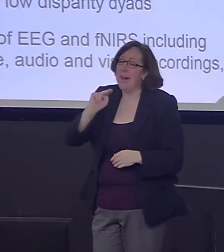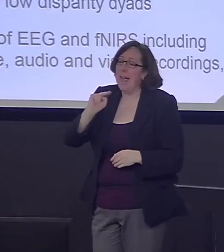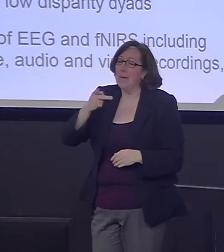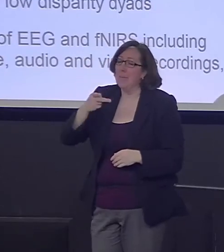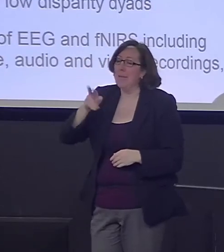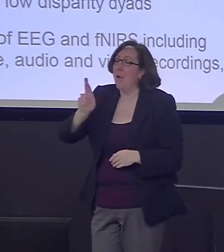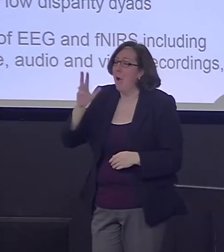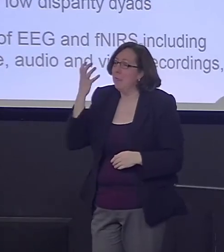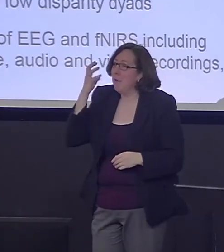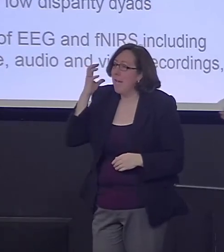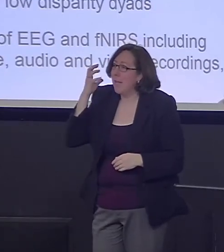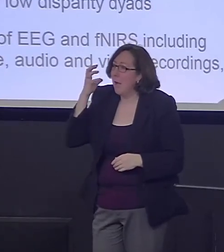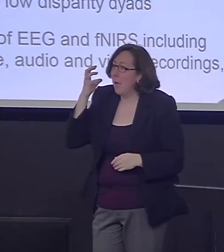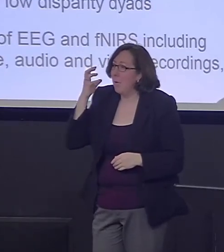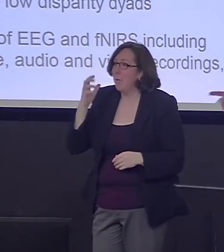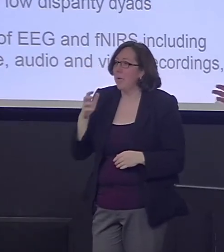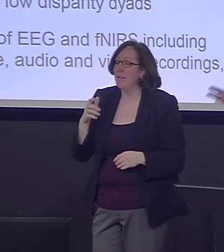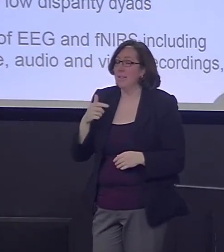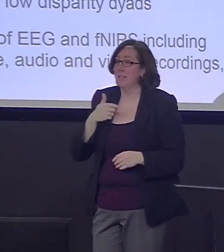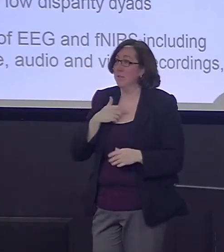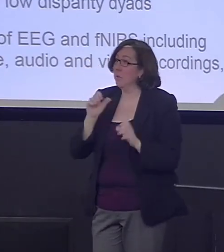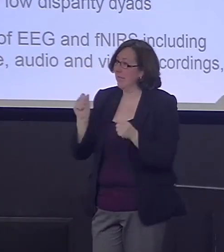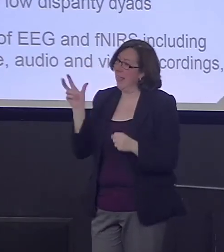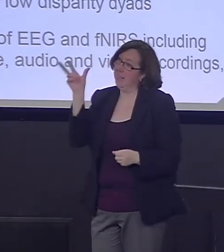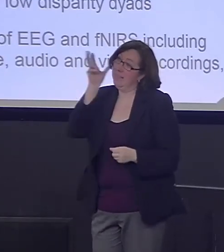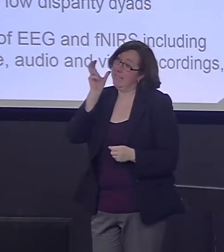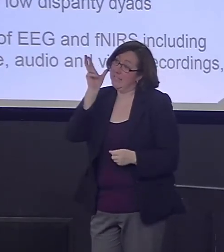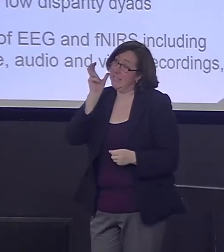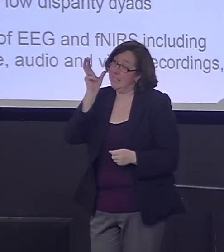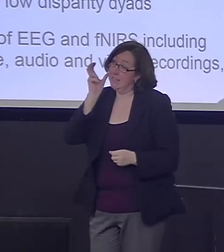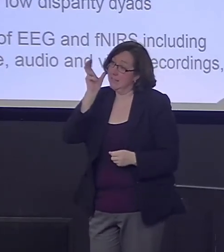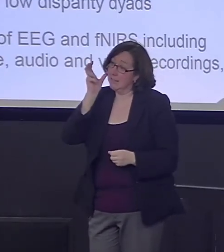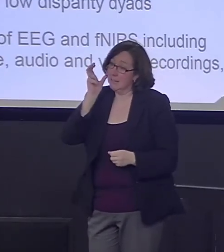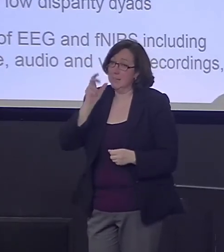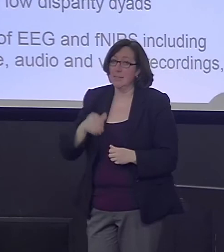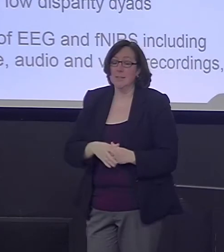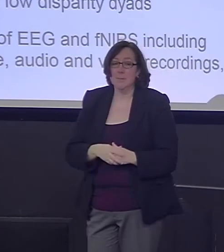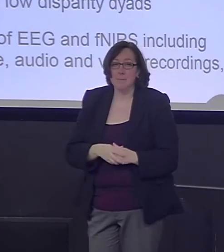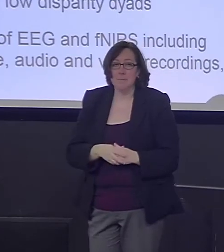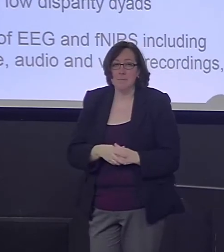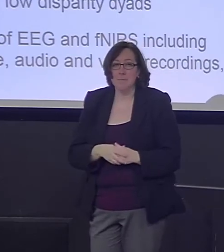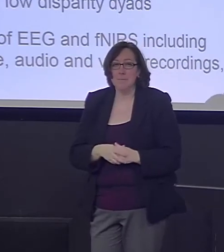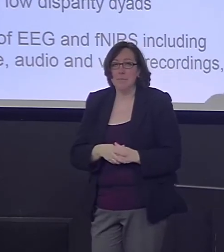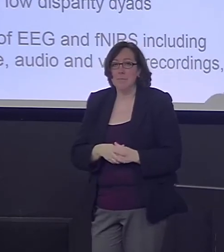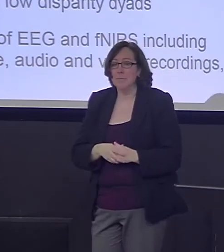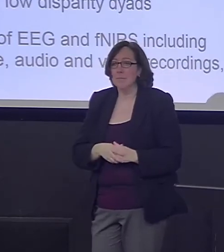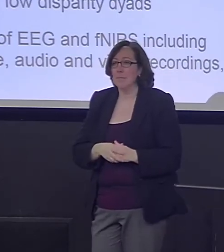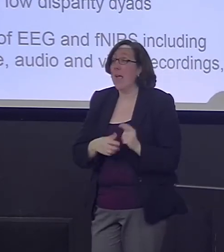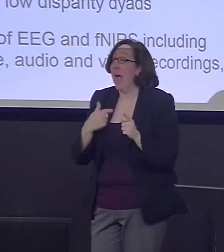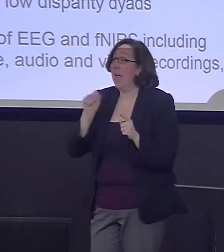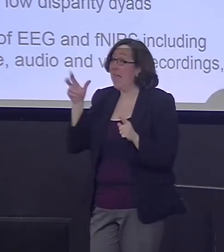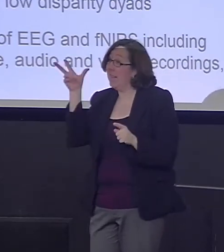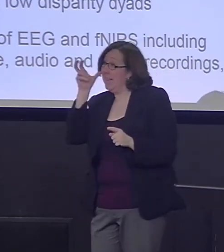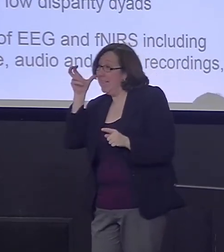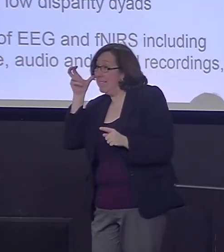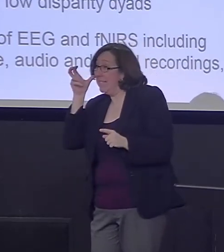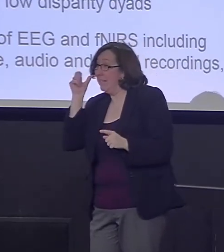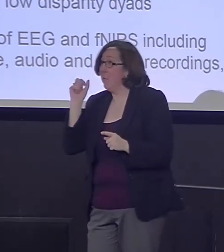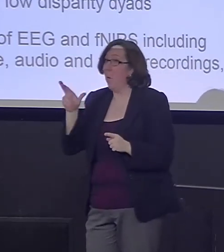I can listen. You can tell me. I can listen or I can look at you, but I can't do both at the same time.